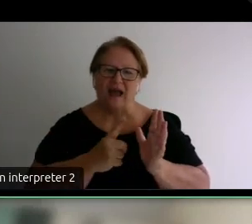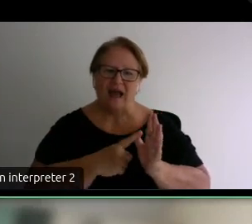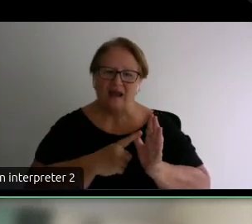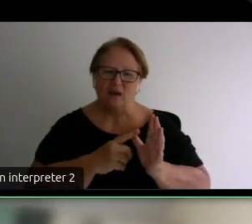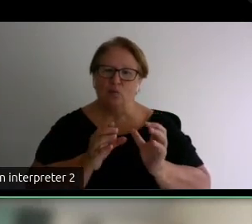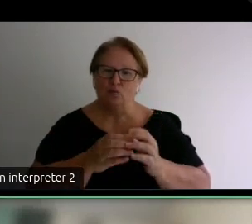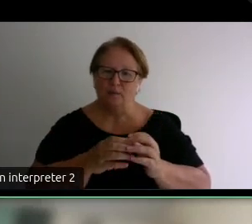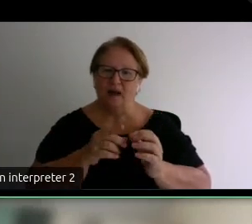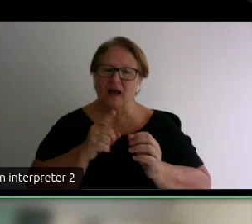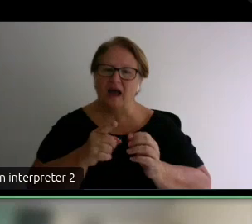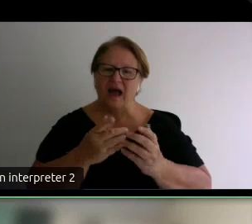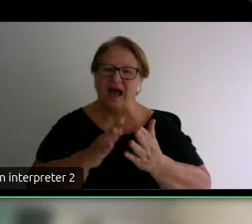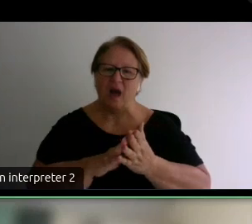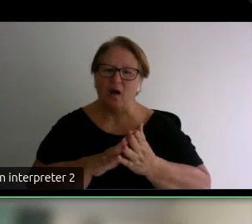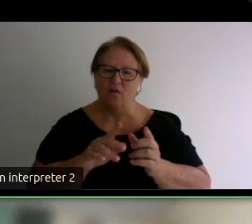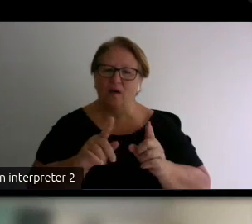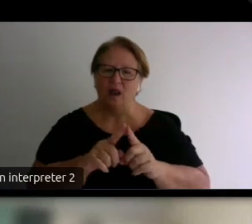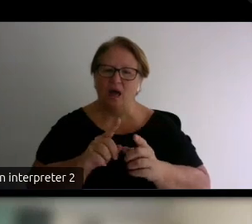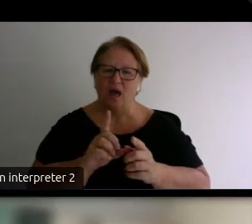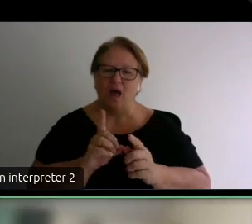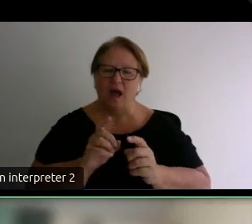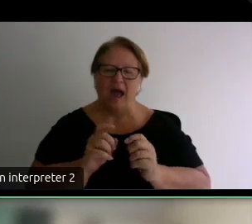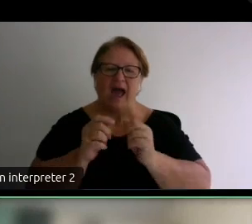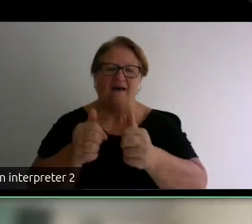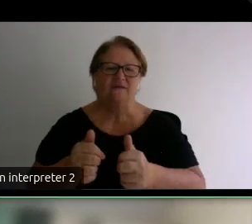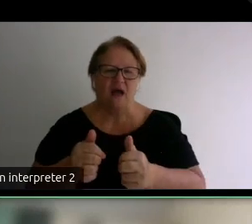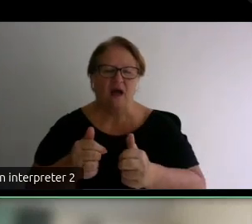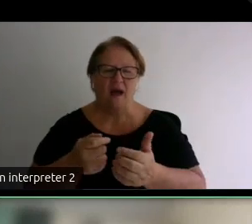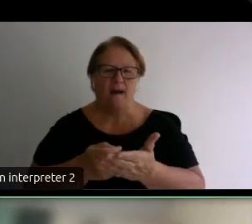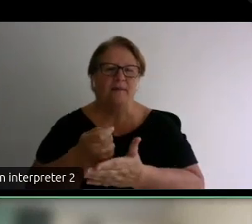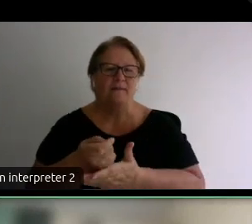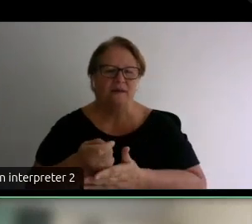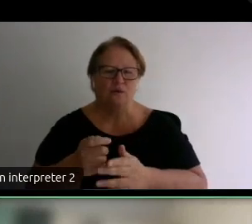by way of a retrospective contribution. So what that means is we would ask for